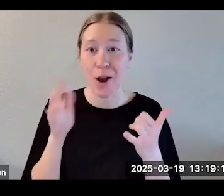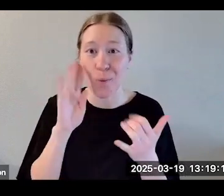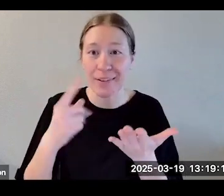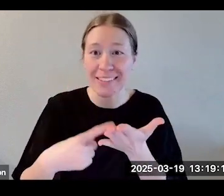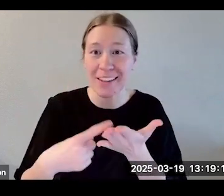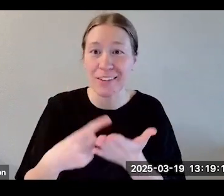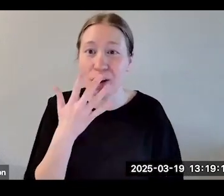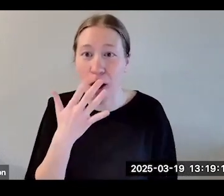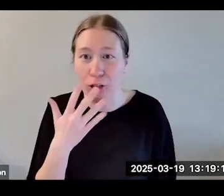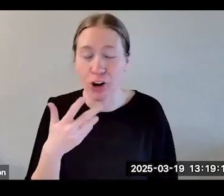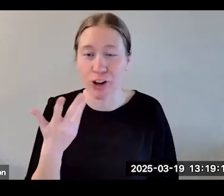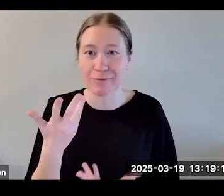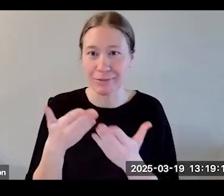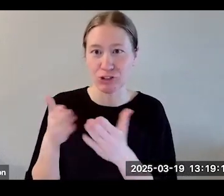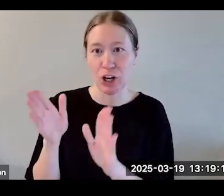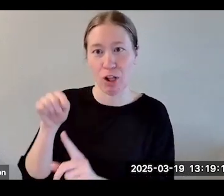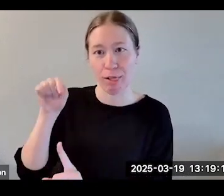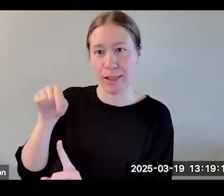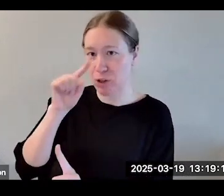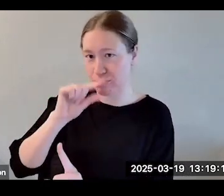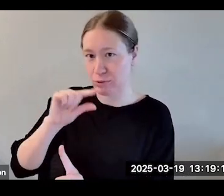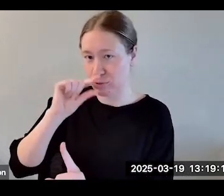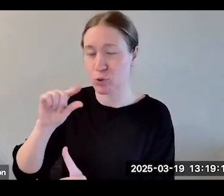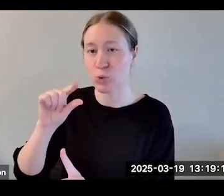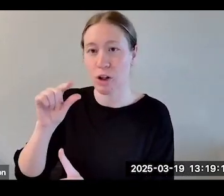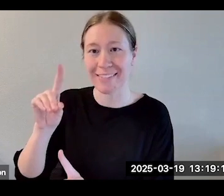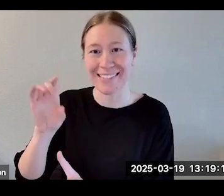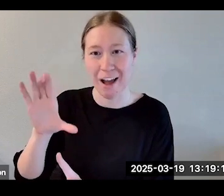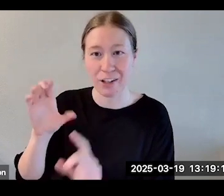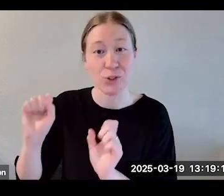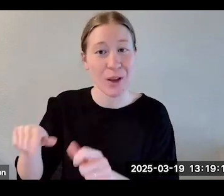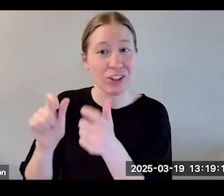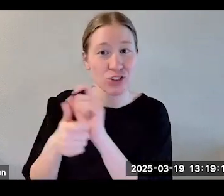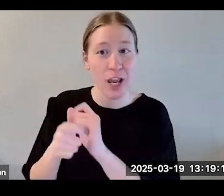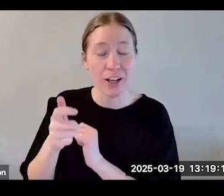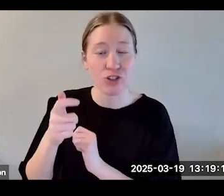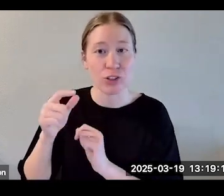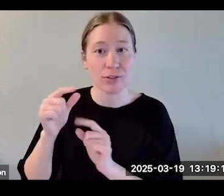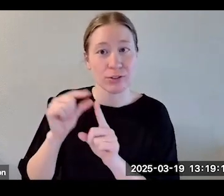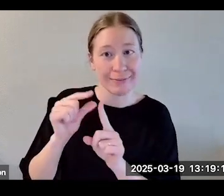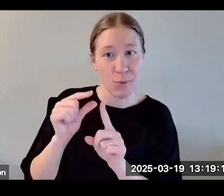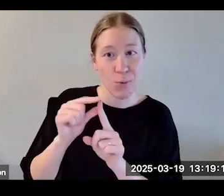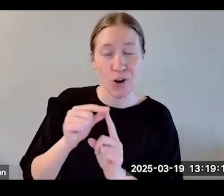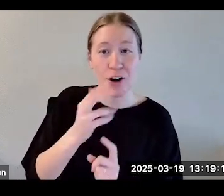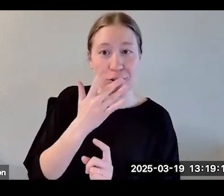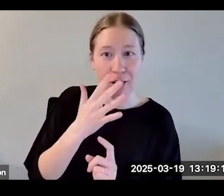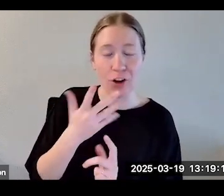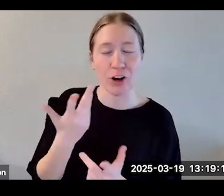You can adjust the text color by using the text color feature. Most folks are familiar with this,